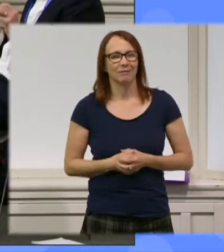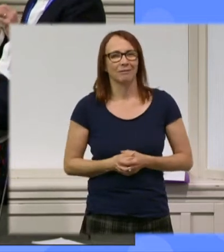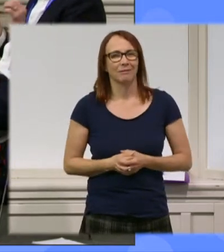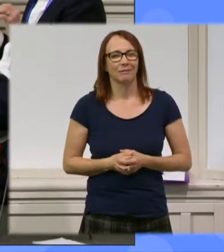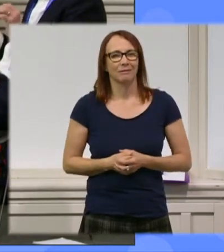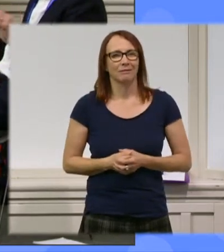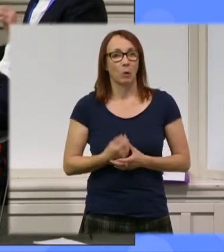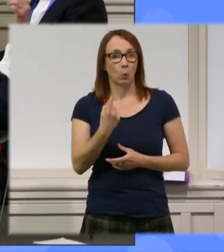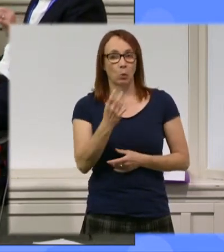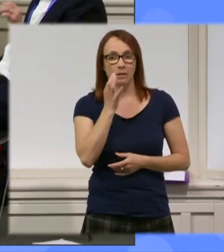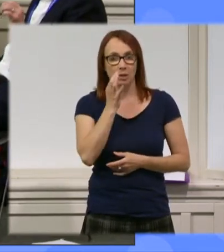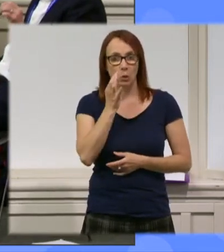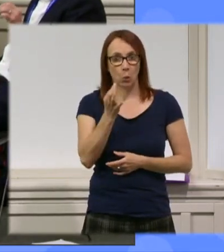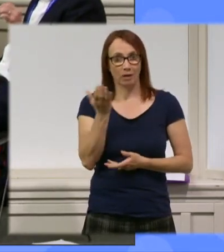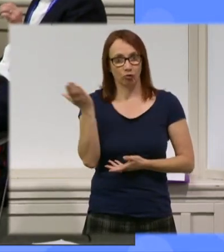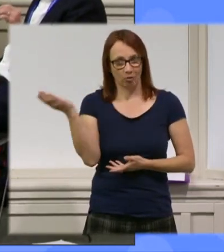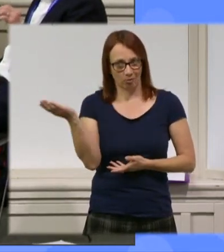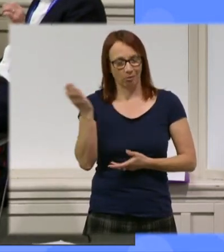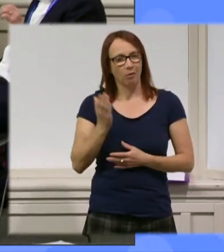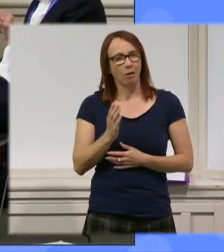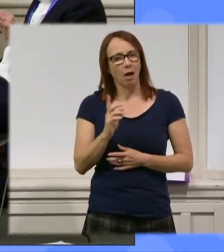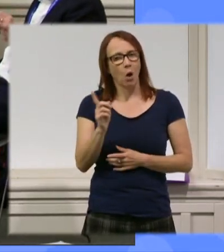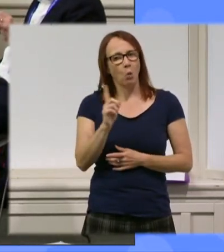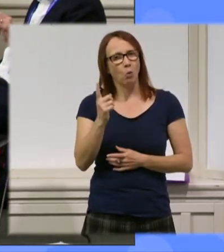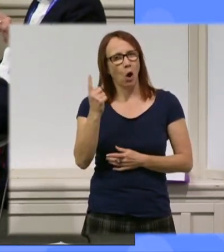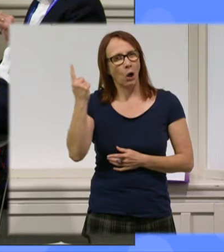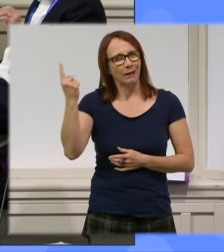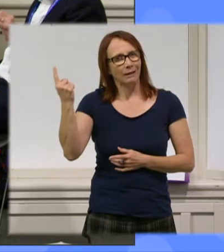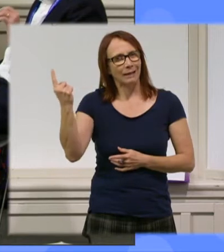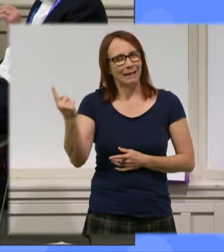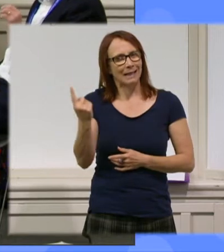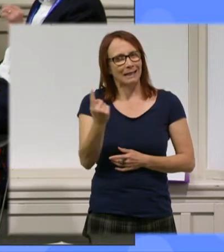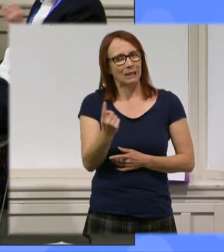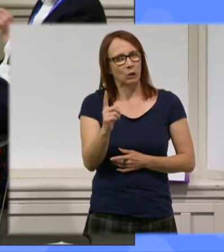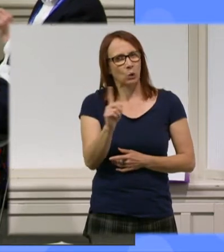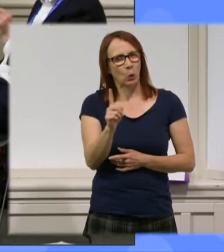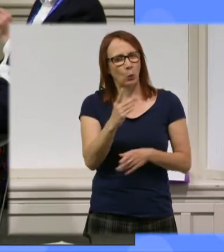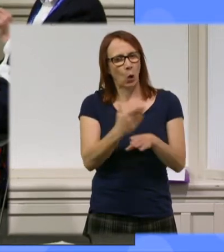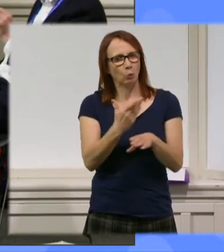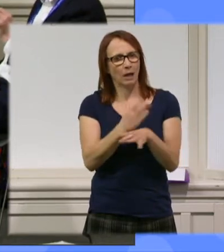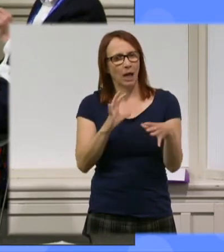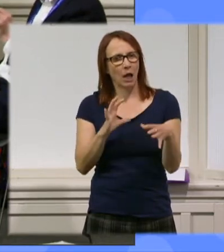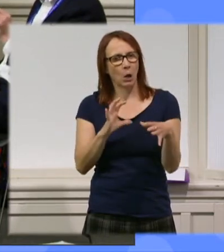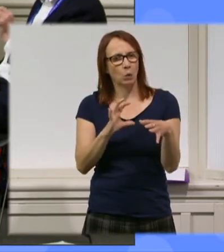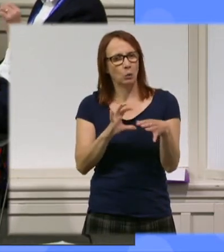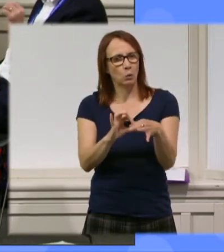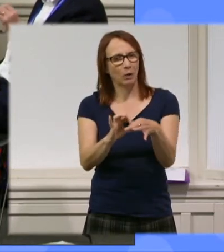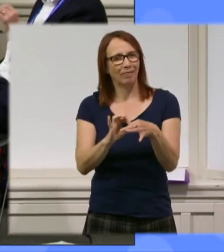ask this one question import could you each work together on as political